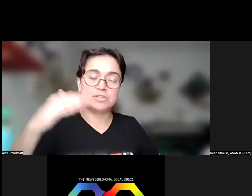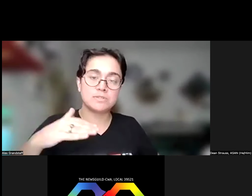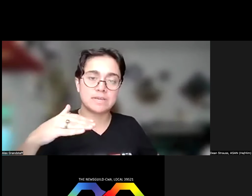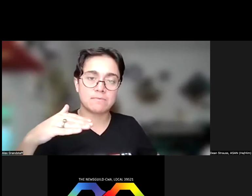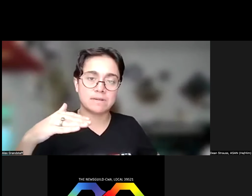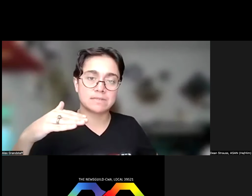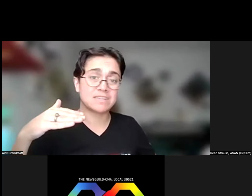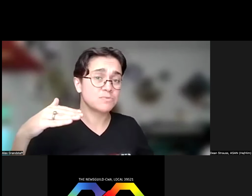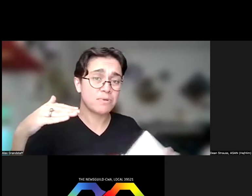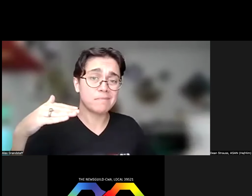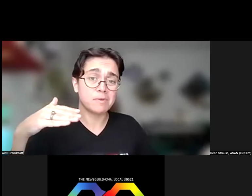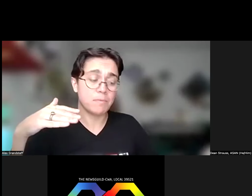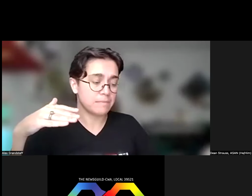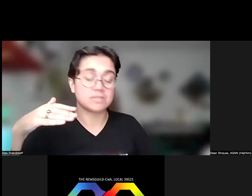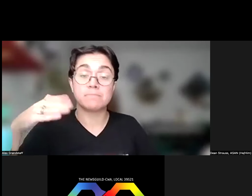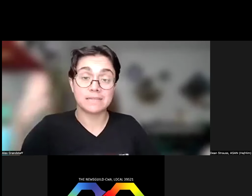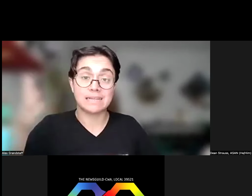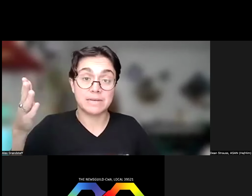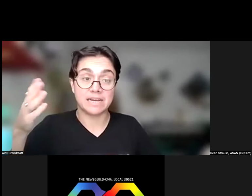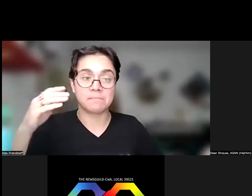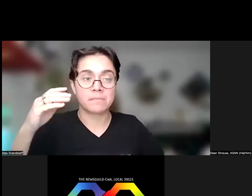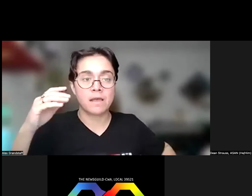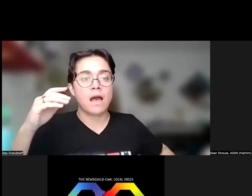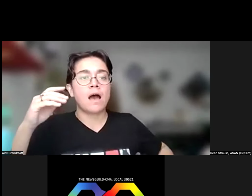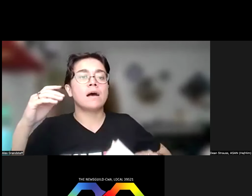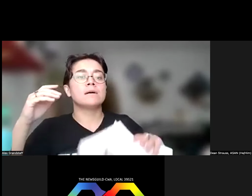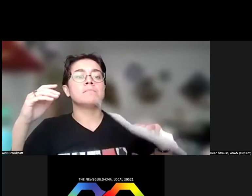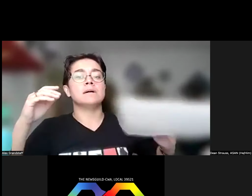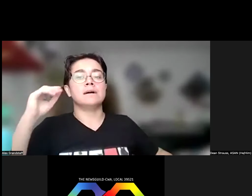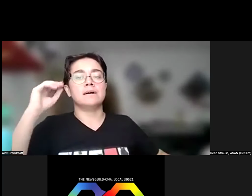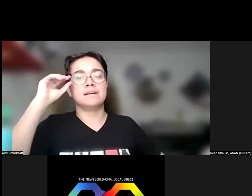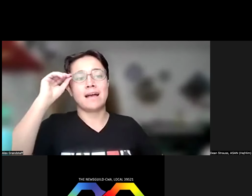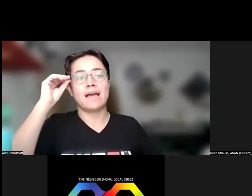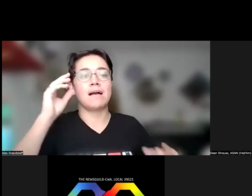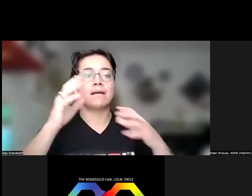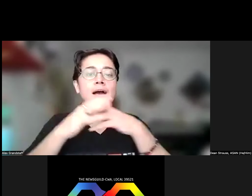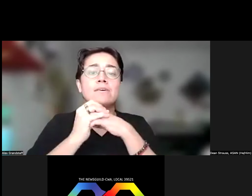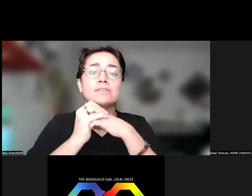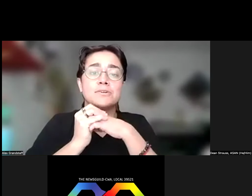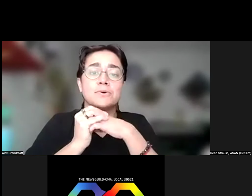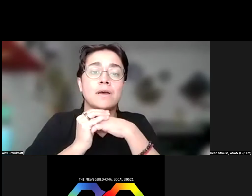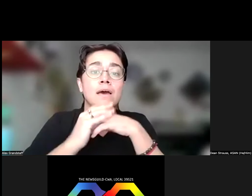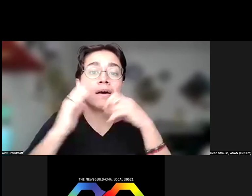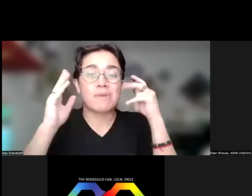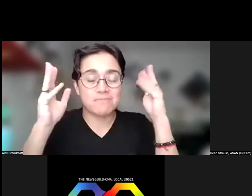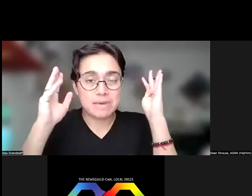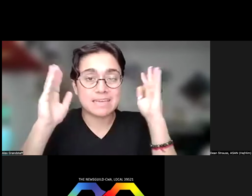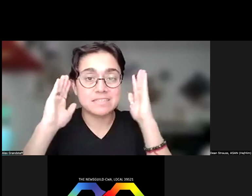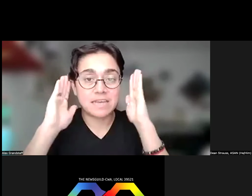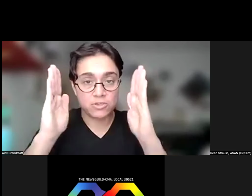How can we put up protections to reduce that risk? We probably won't be able to completely